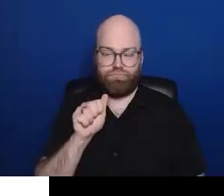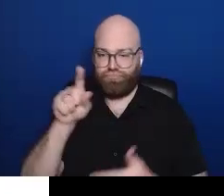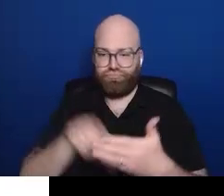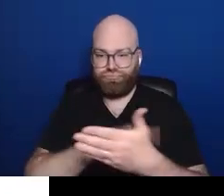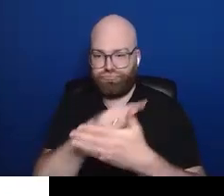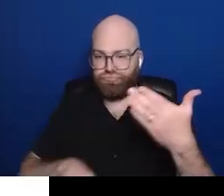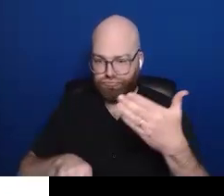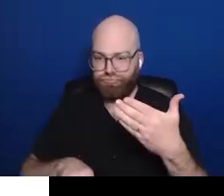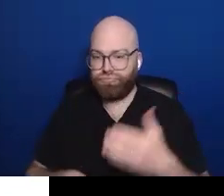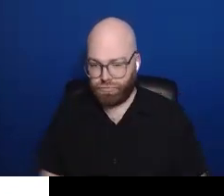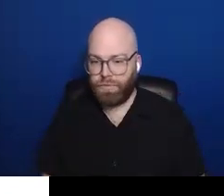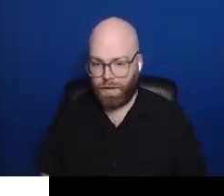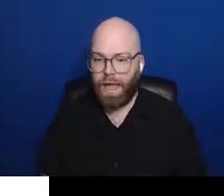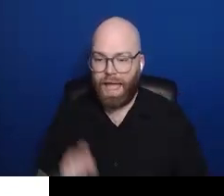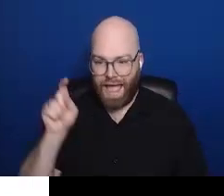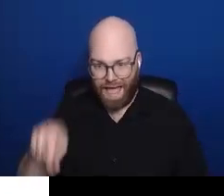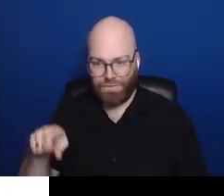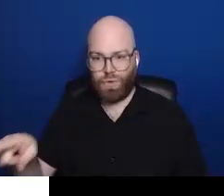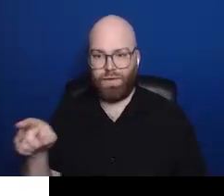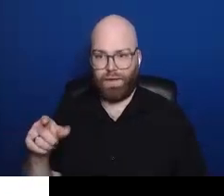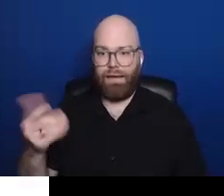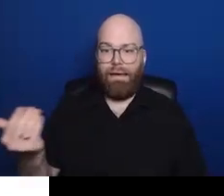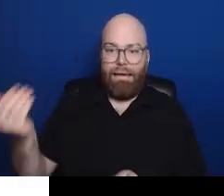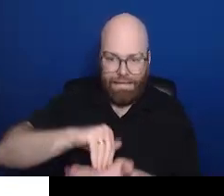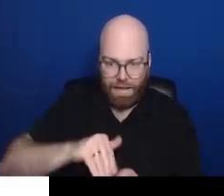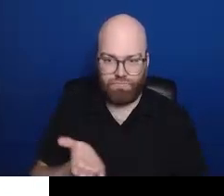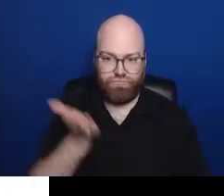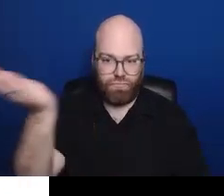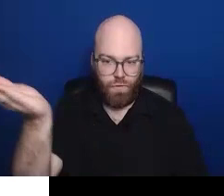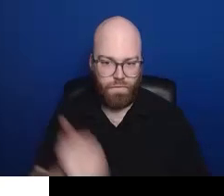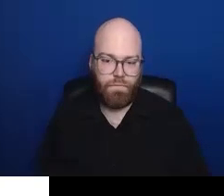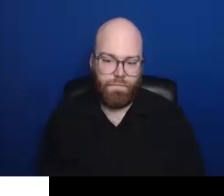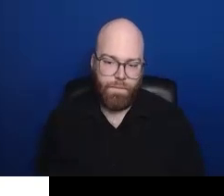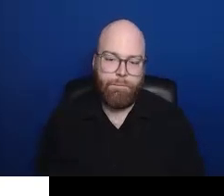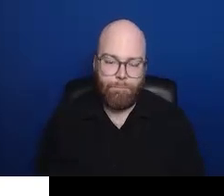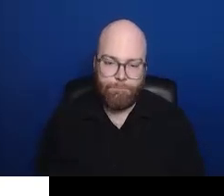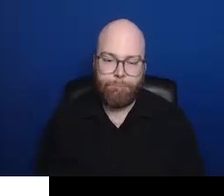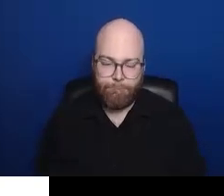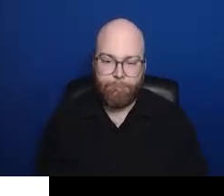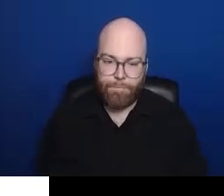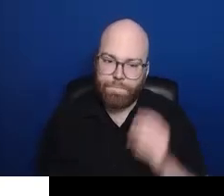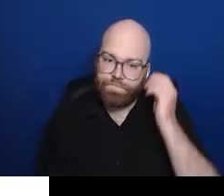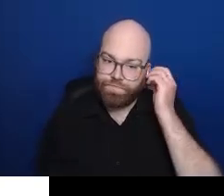and then they have to file all over again. So for this reason, there are many families